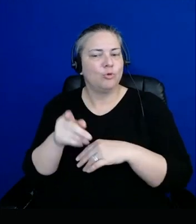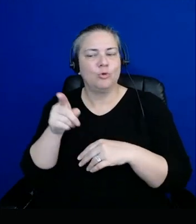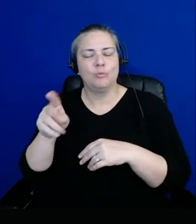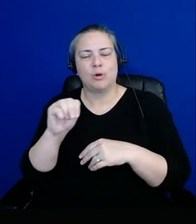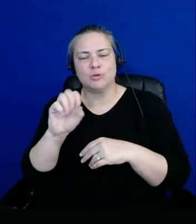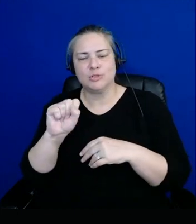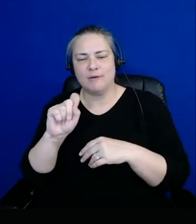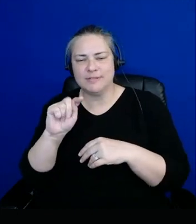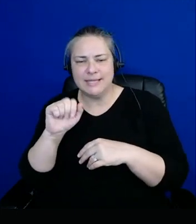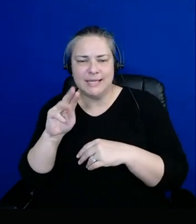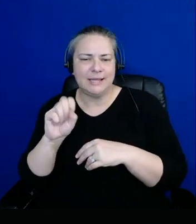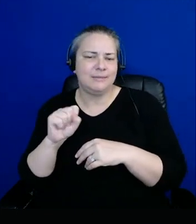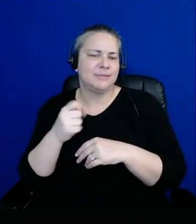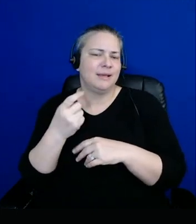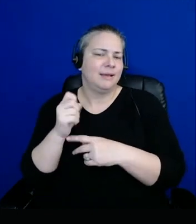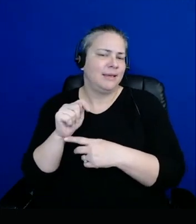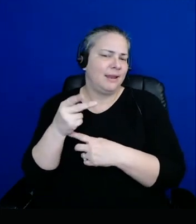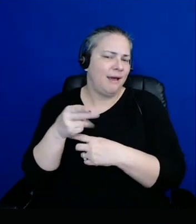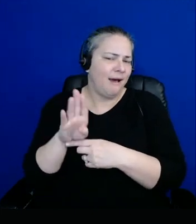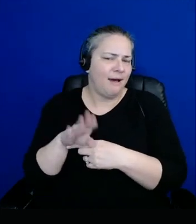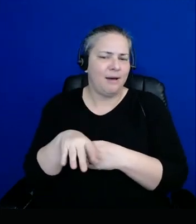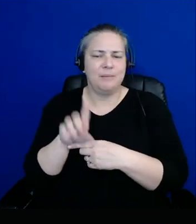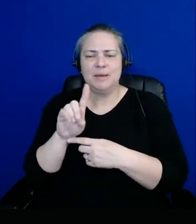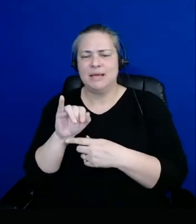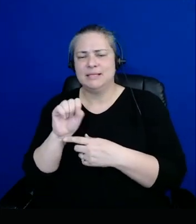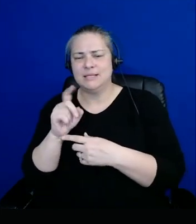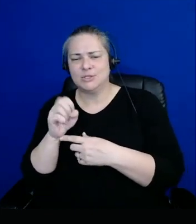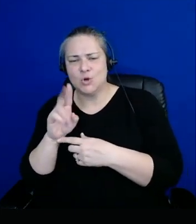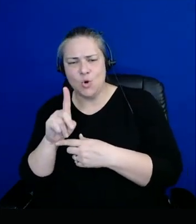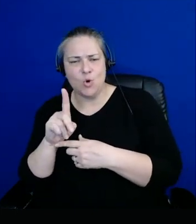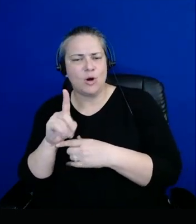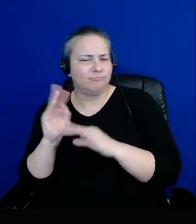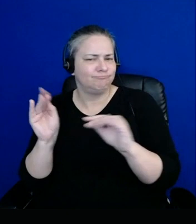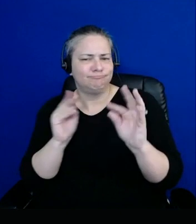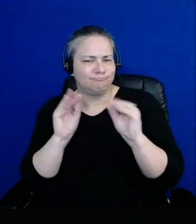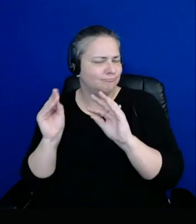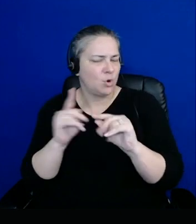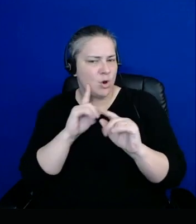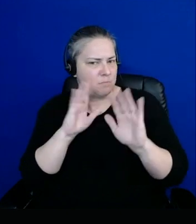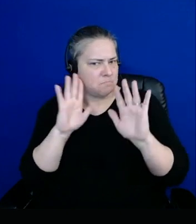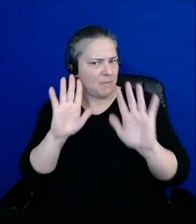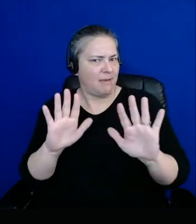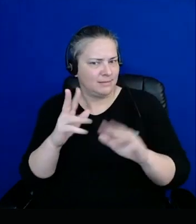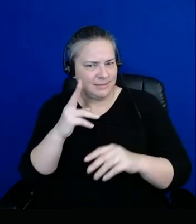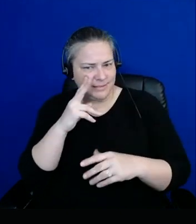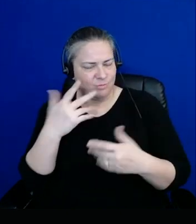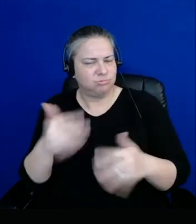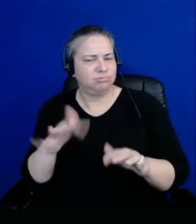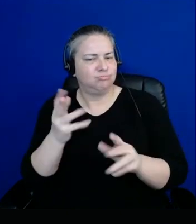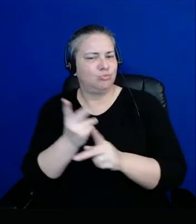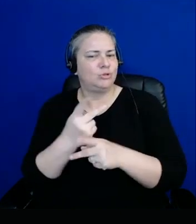collaborating on GitHub and Discord. It's just amazing to see how productive and how effective